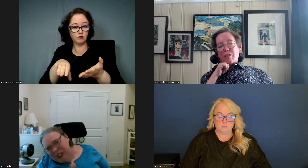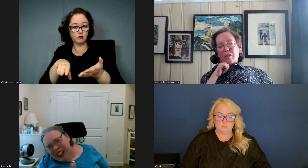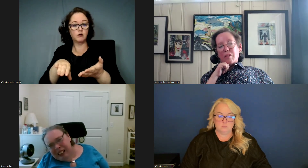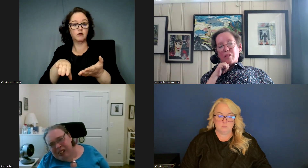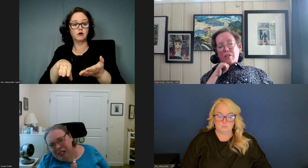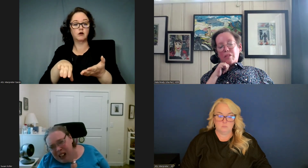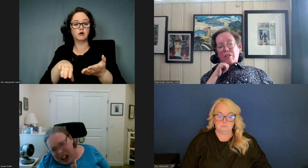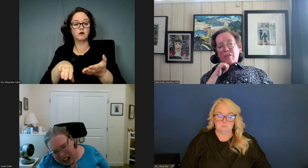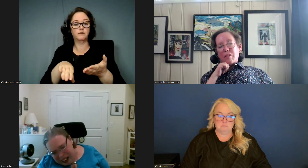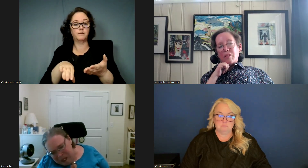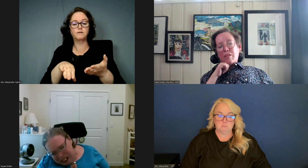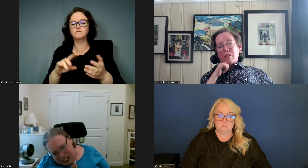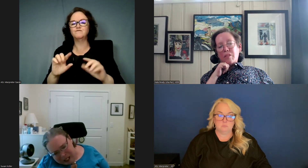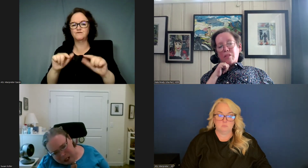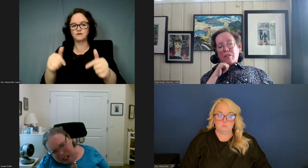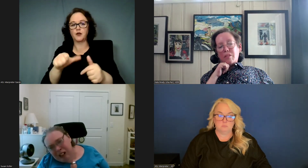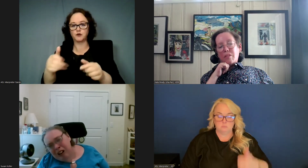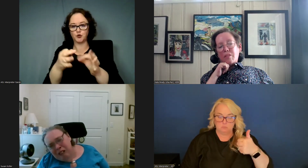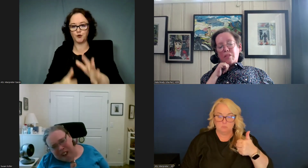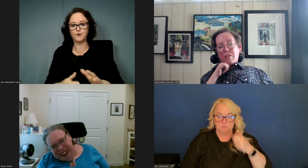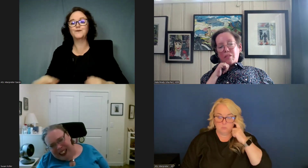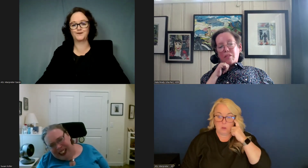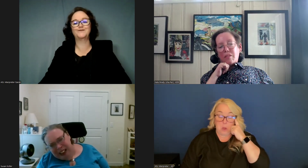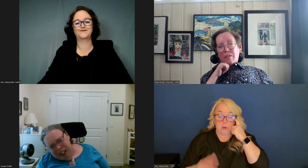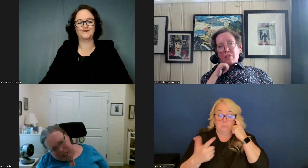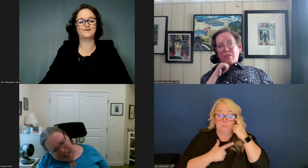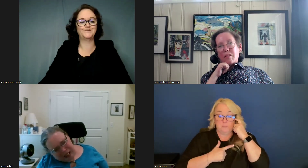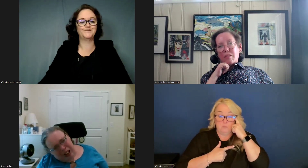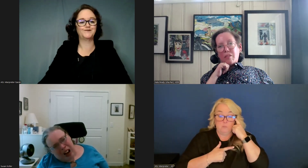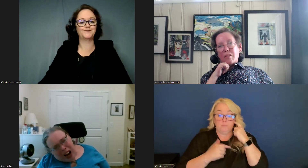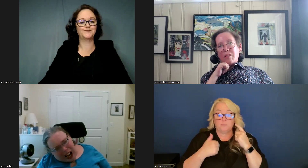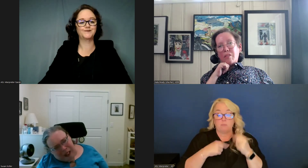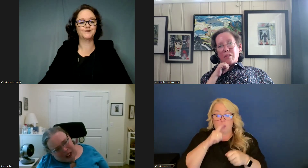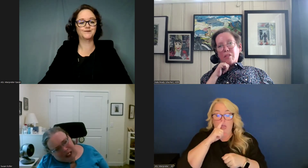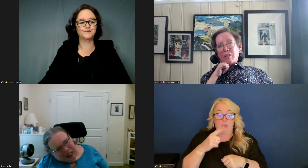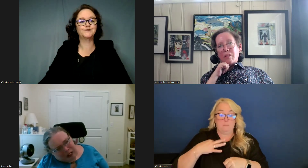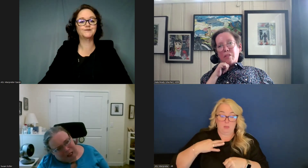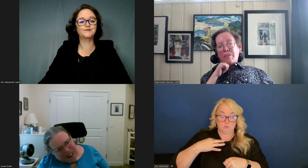because I am eligible for DD services, I am also eligible for